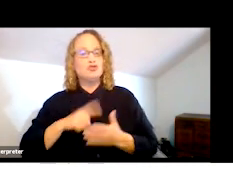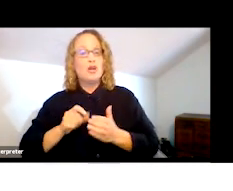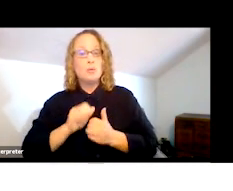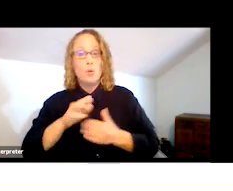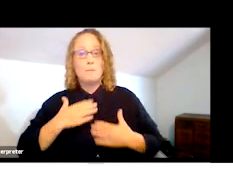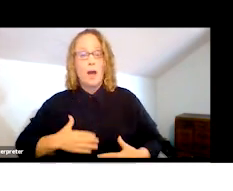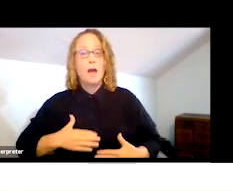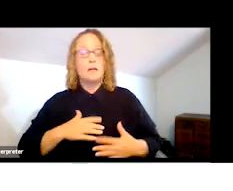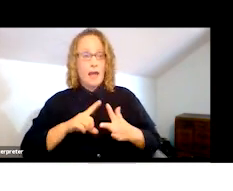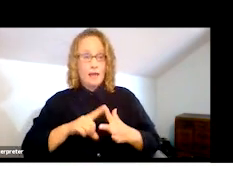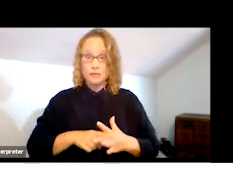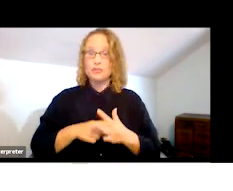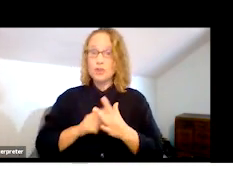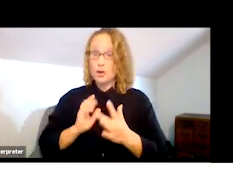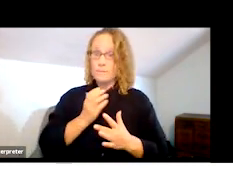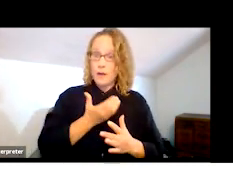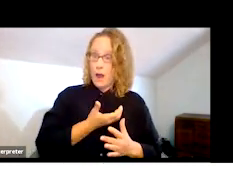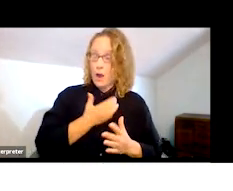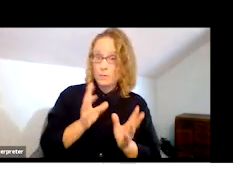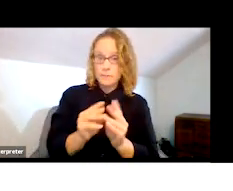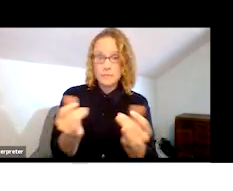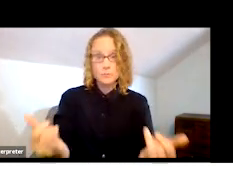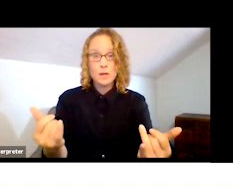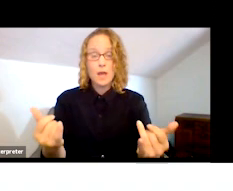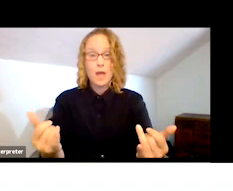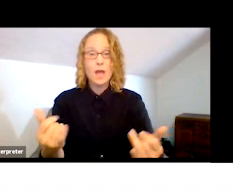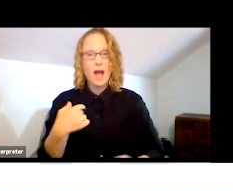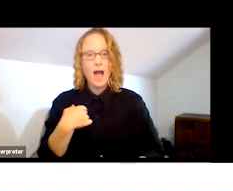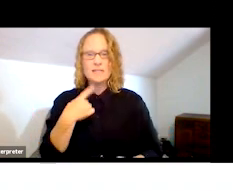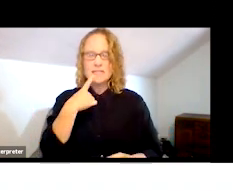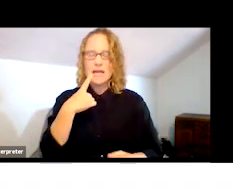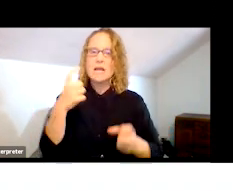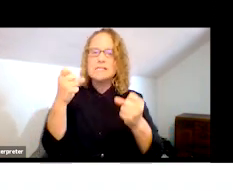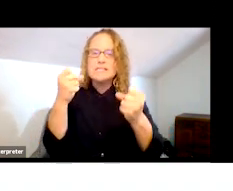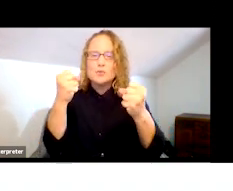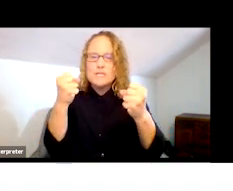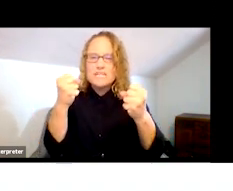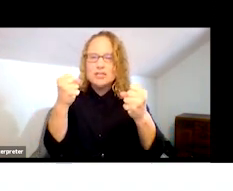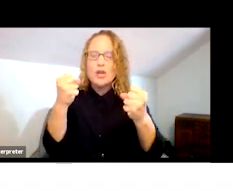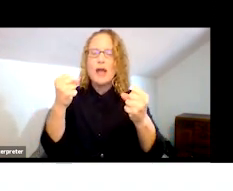giving them space, allowing them to talk it out in a safe way.